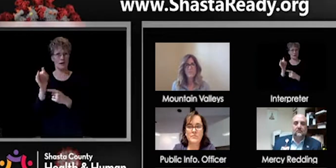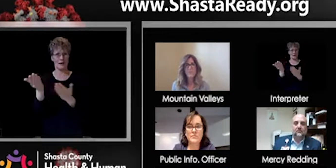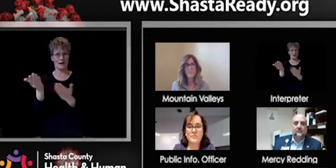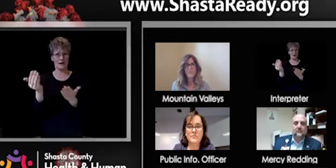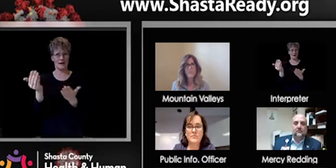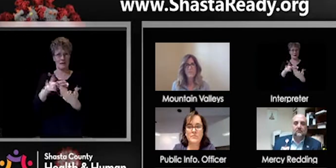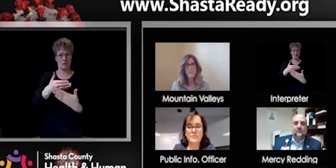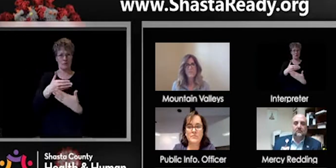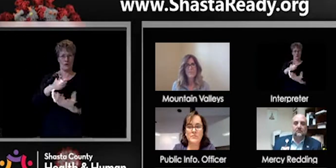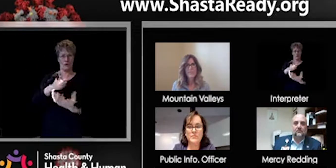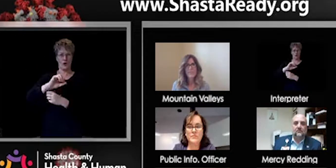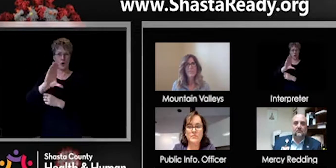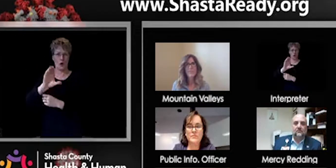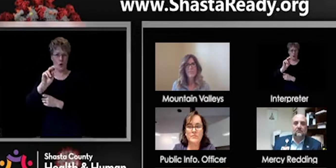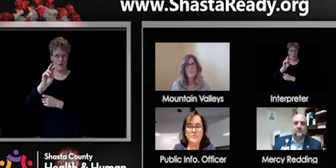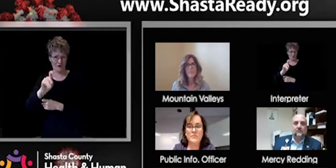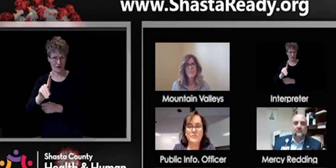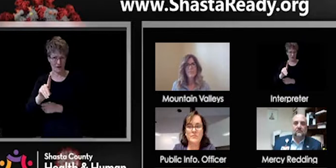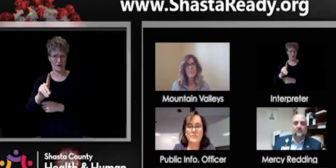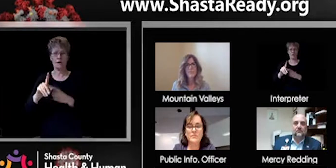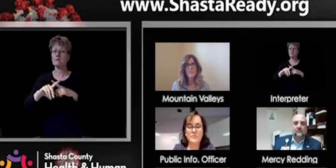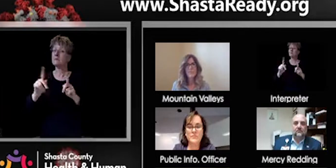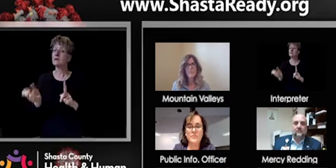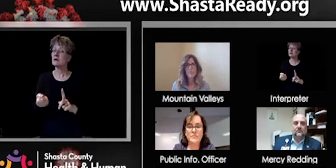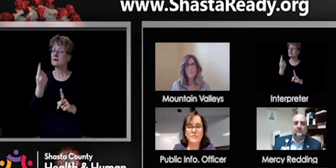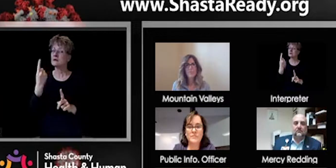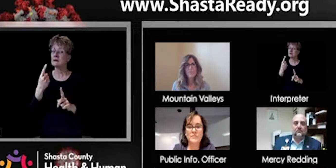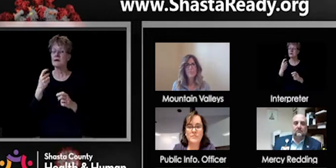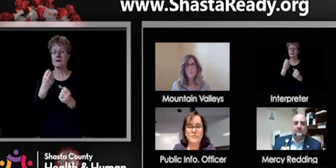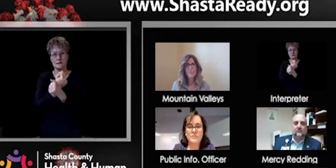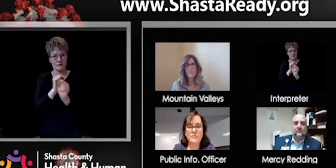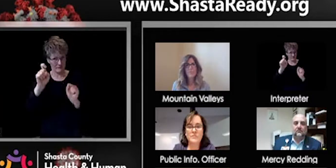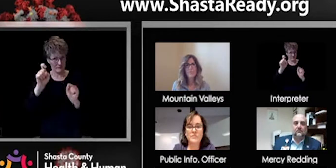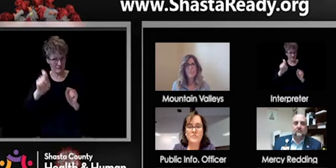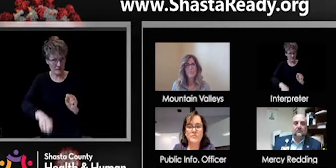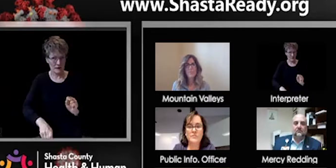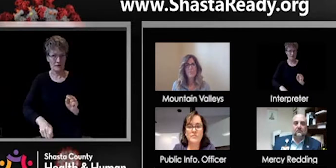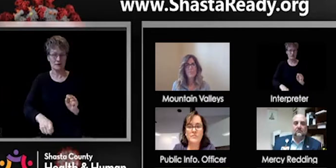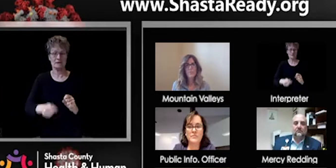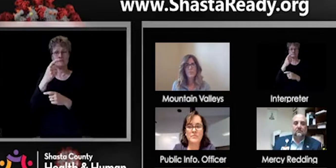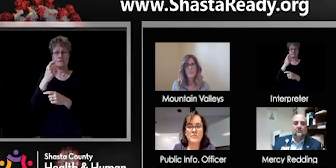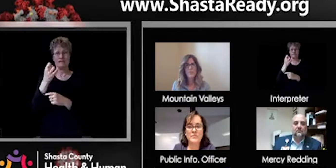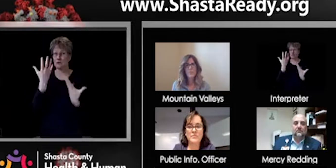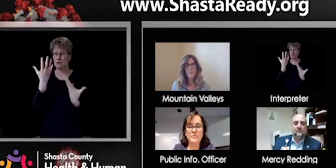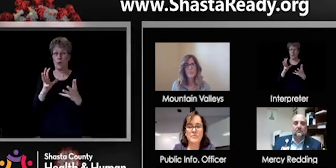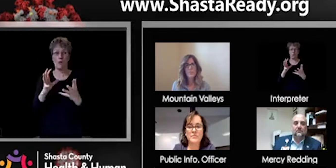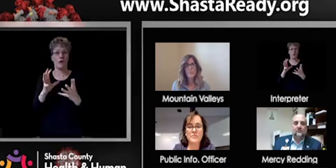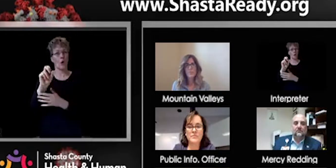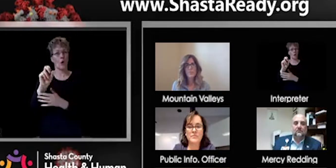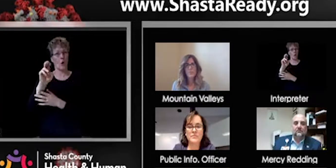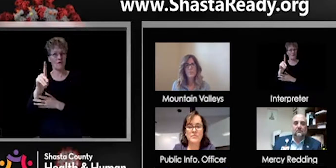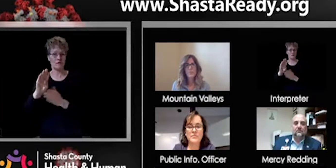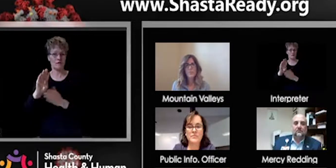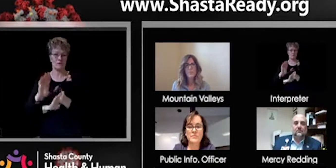a resurgence of COVID-19 in Shasta County. I feel really encouraged and appreciative